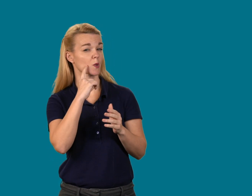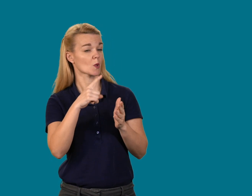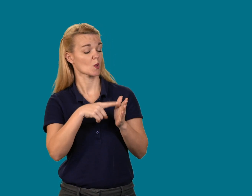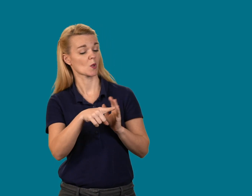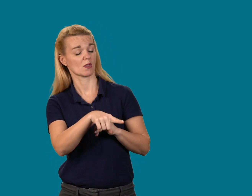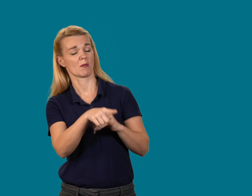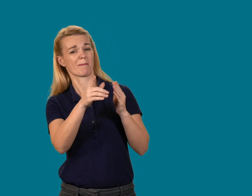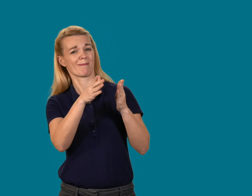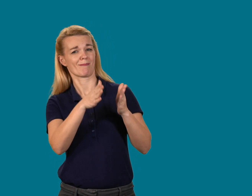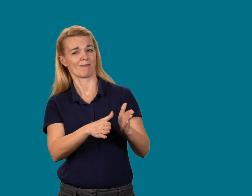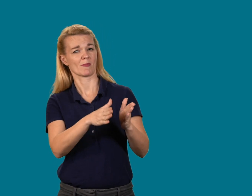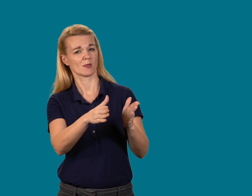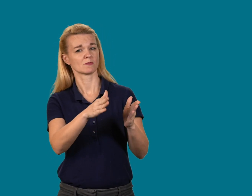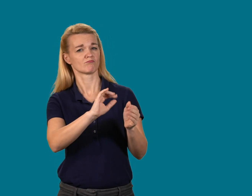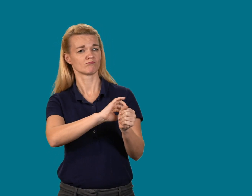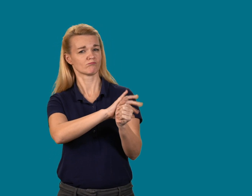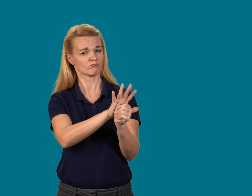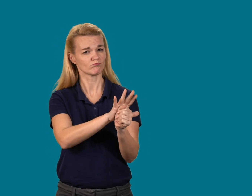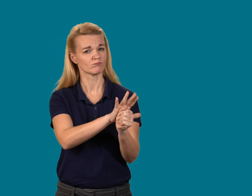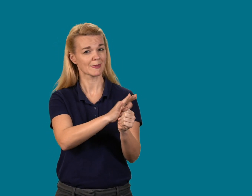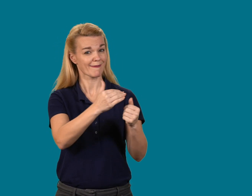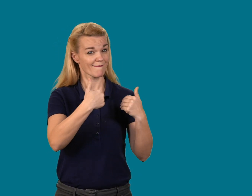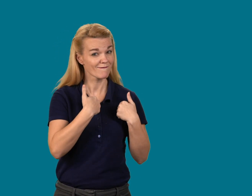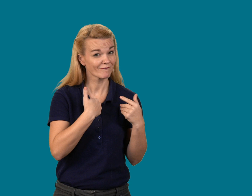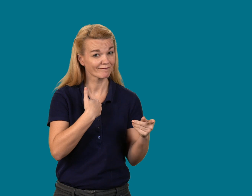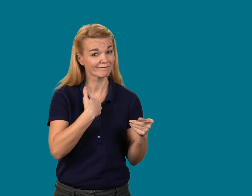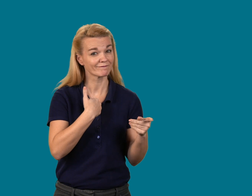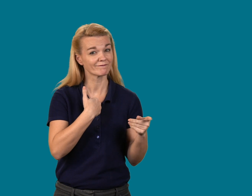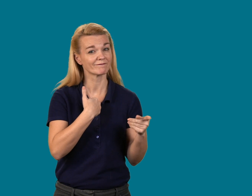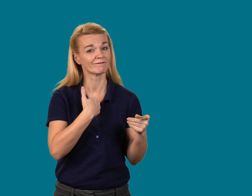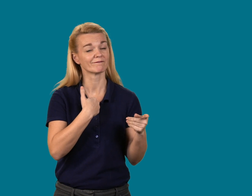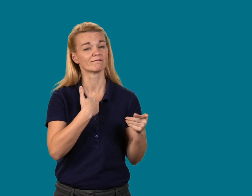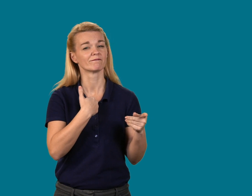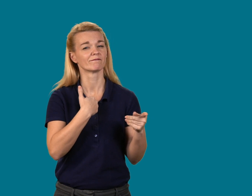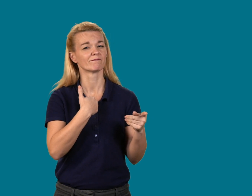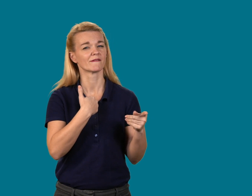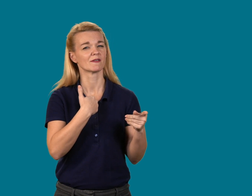Look for emergency warning signs for COVID-19.